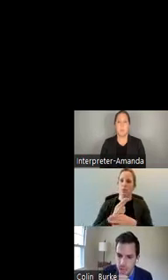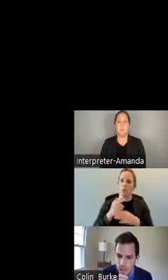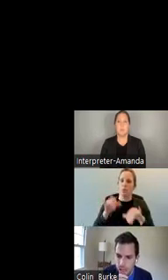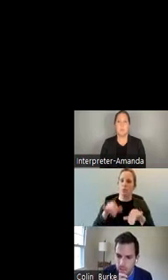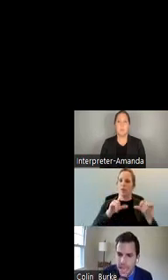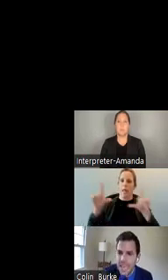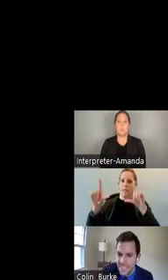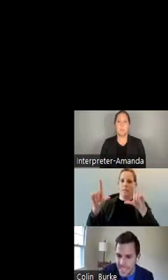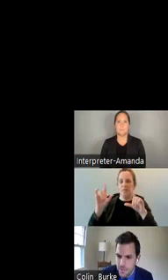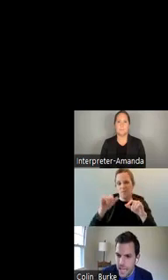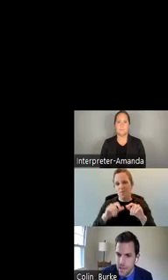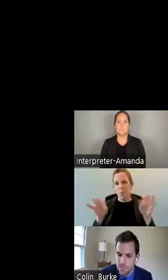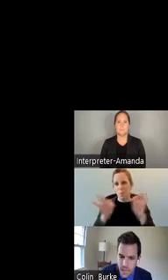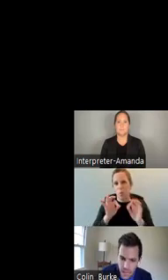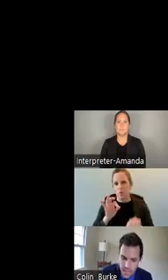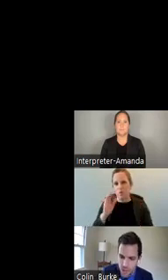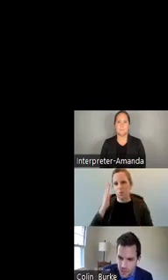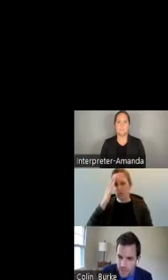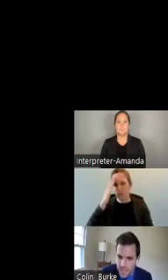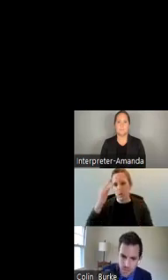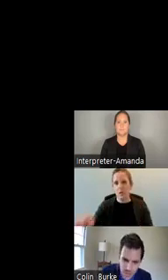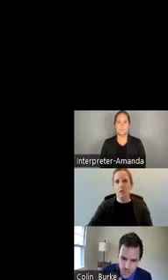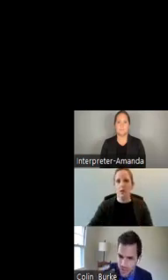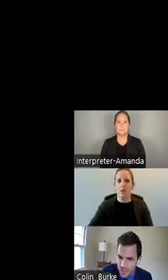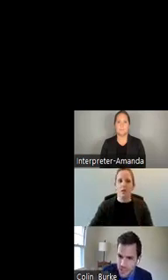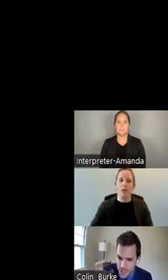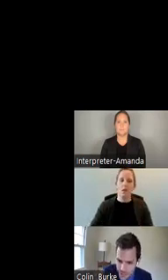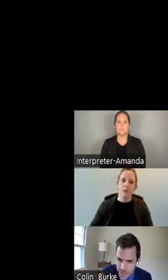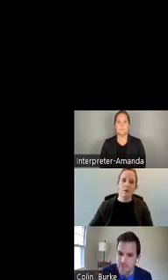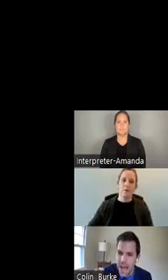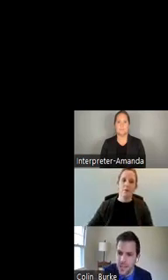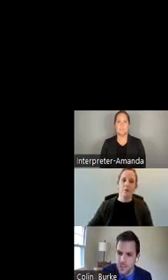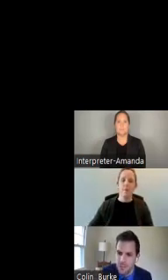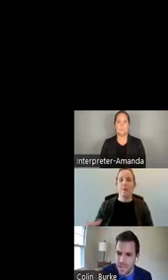and at the same time you know as a researcher and a clinician there is some value in being